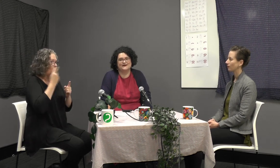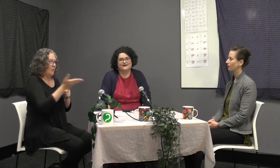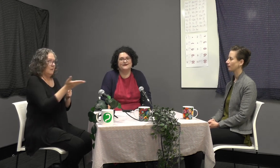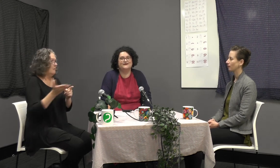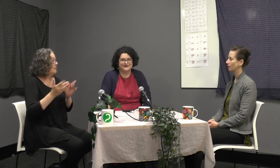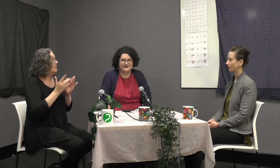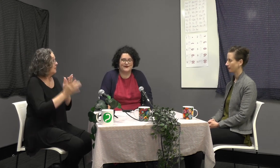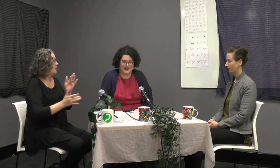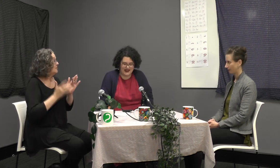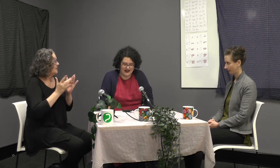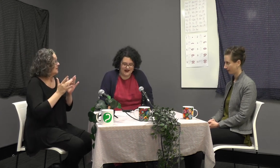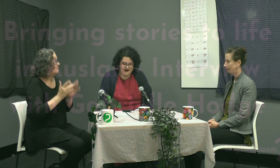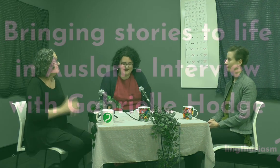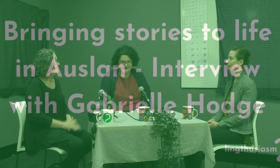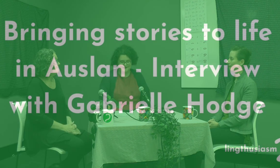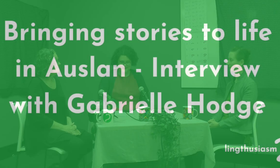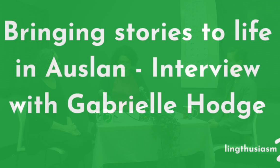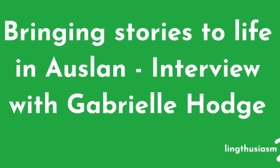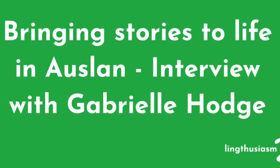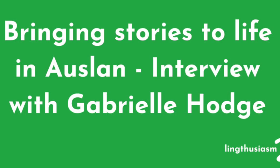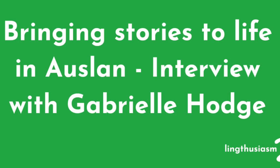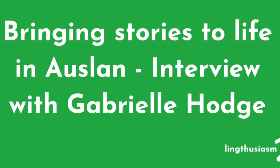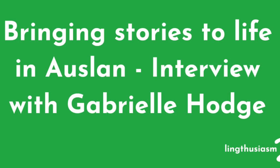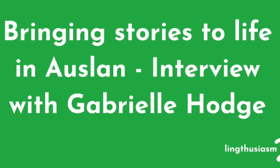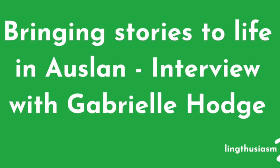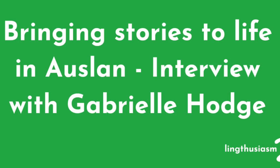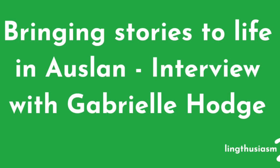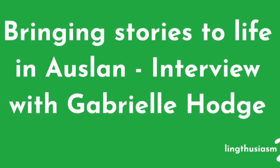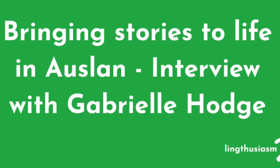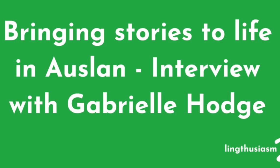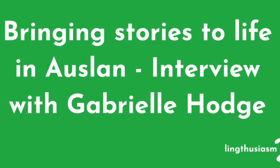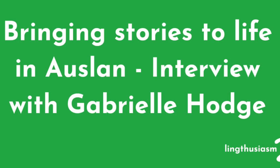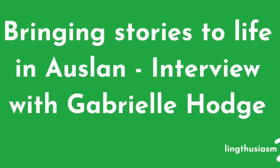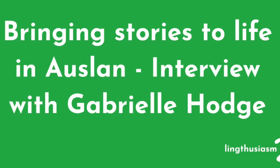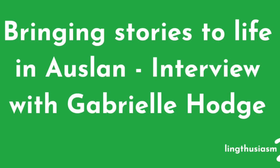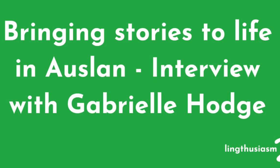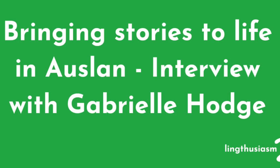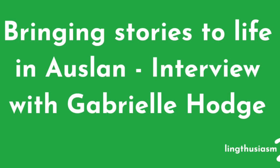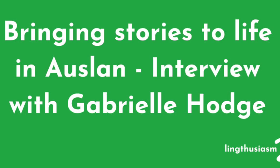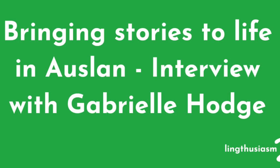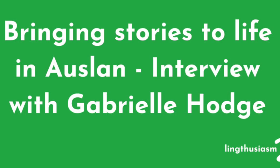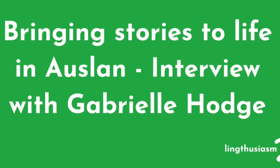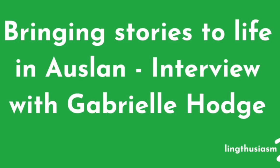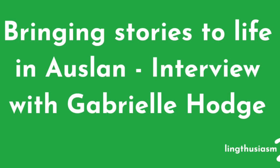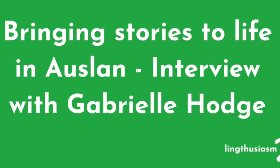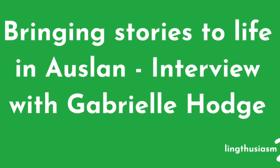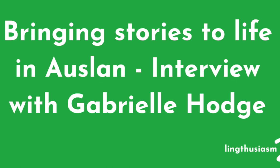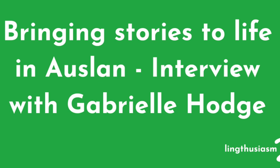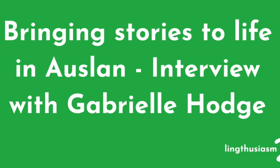G: Hello, Gab, welcome! H: Hi! Hi, everyone.